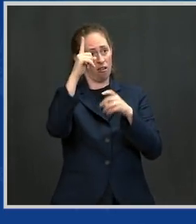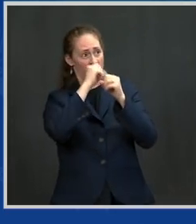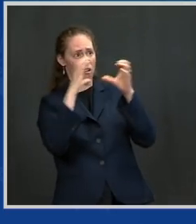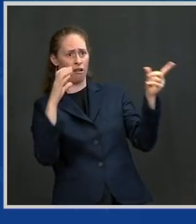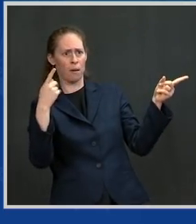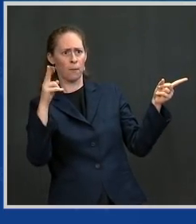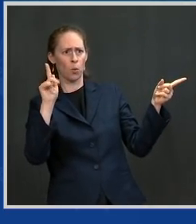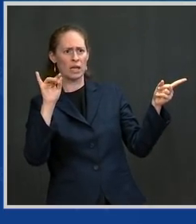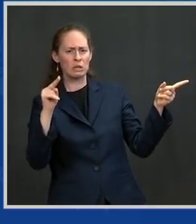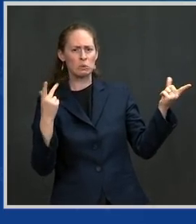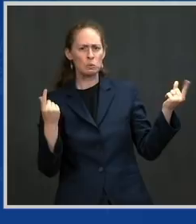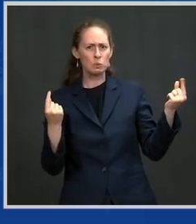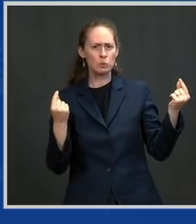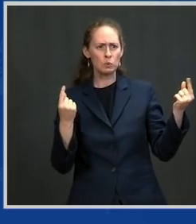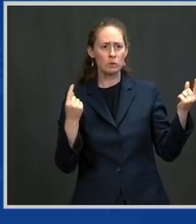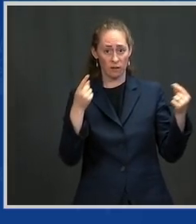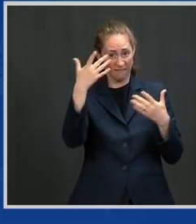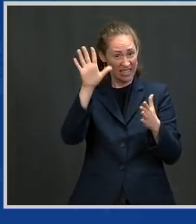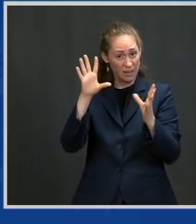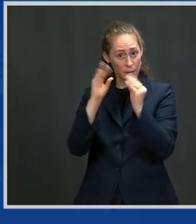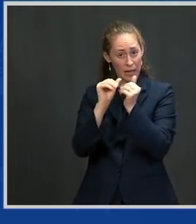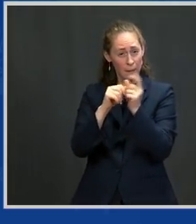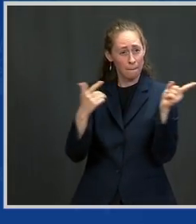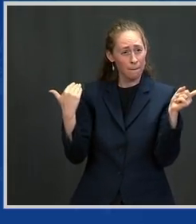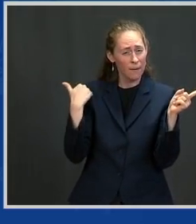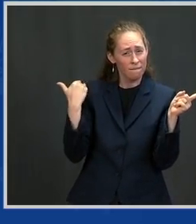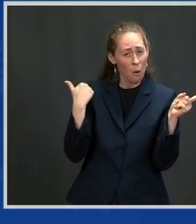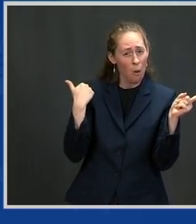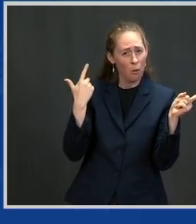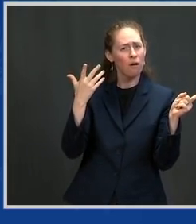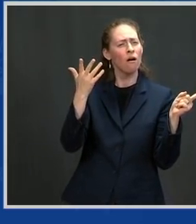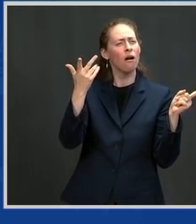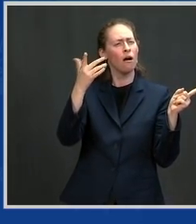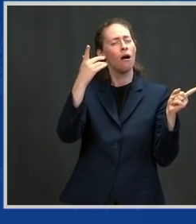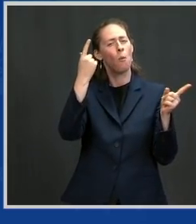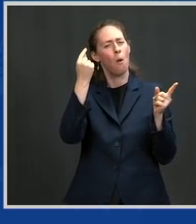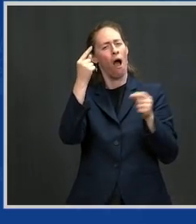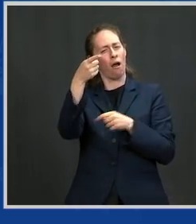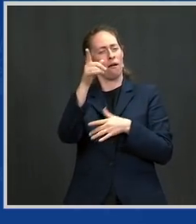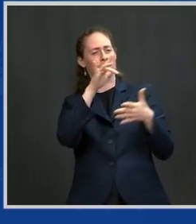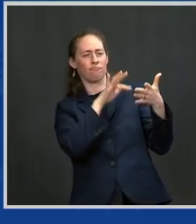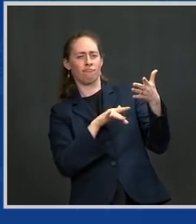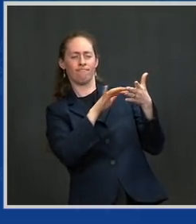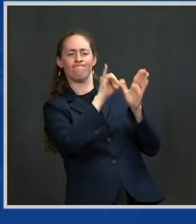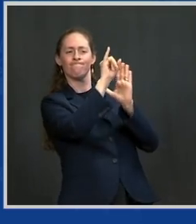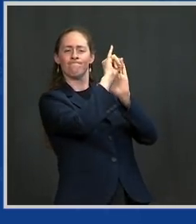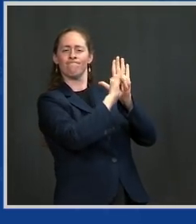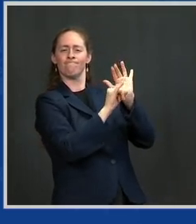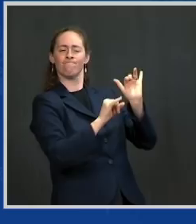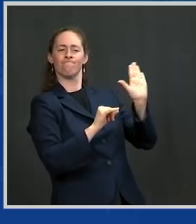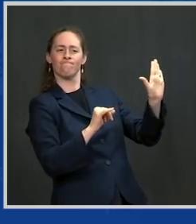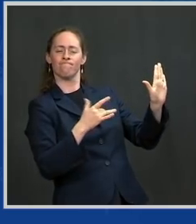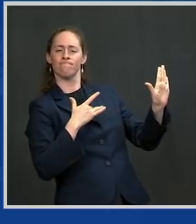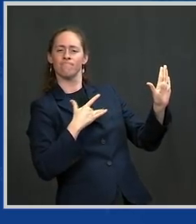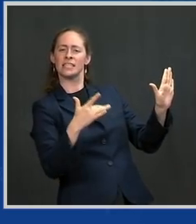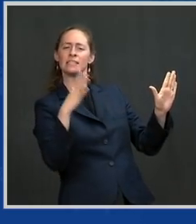What have you learned about him that informs how you approach this sit-down with him? And what's your mindset walking into a meeting